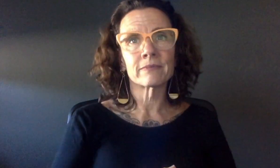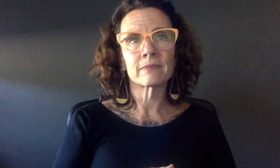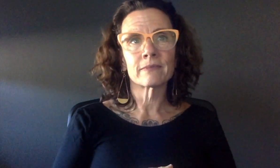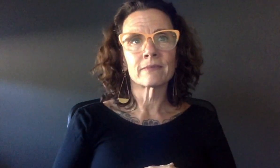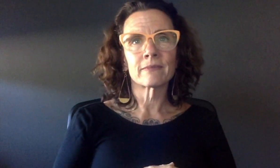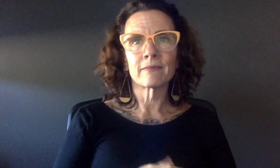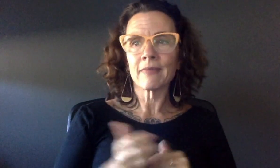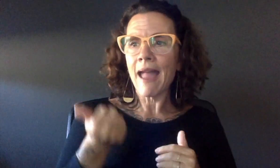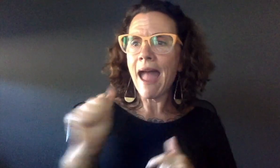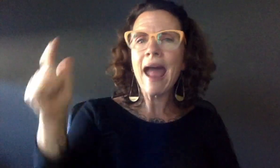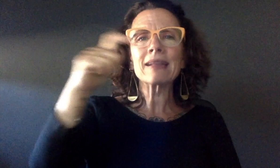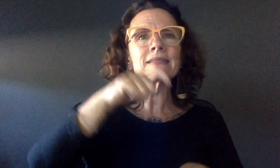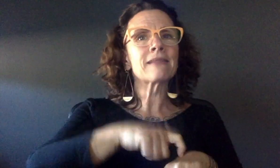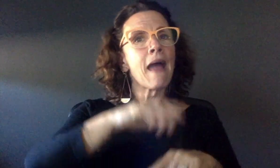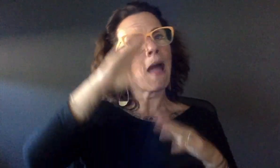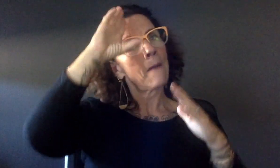Provide seating for rallies/gatherings where people